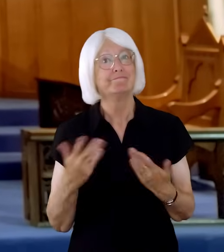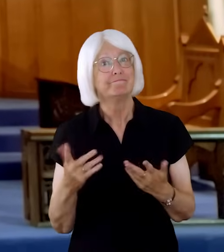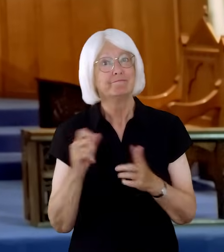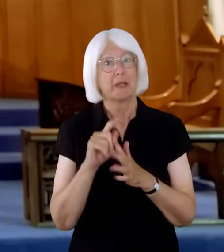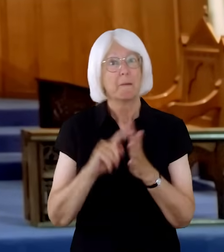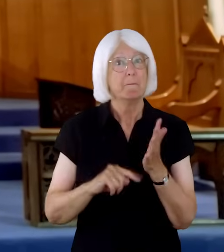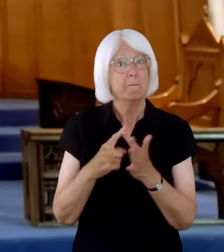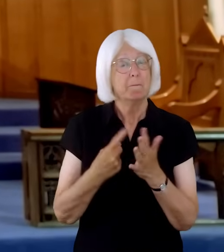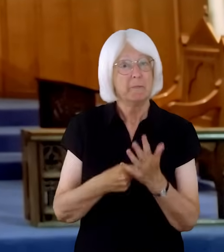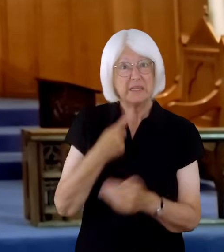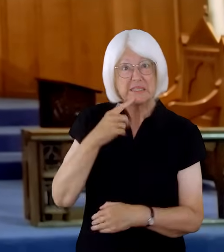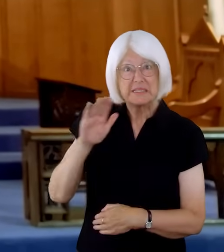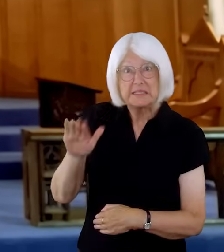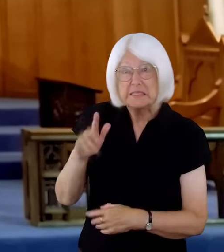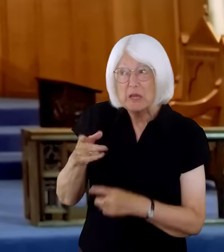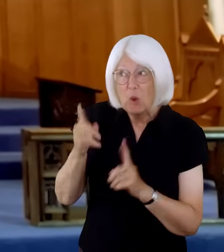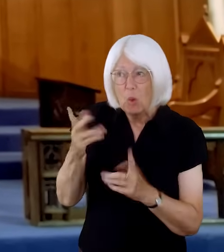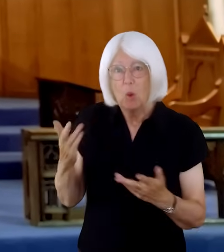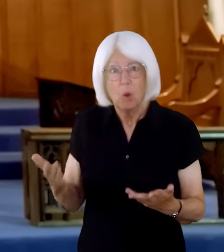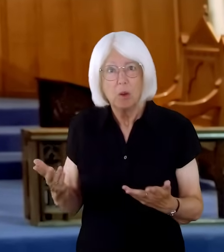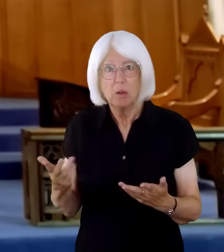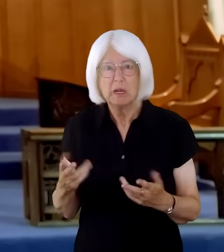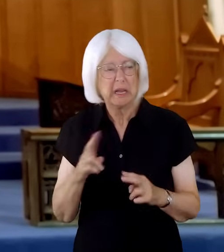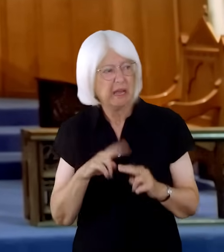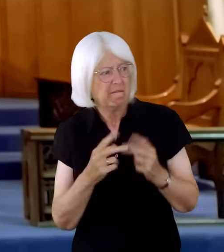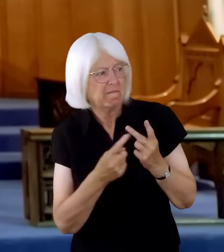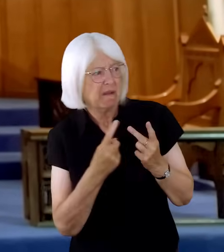Then Peter came and said to him, Lord, if another member